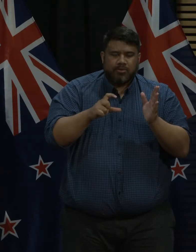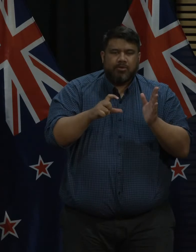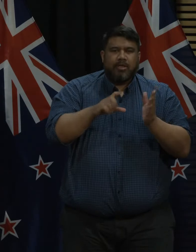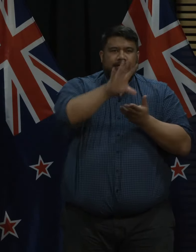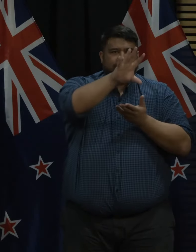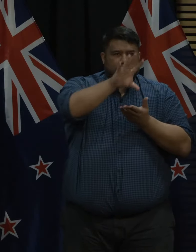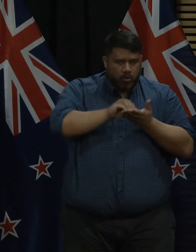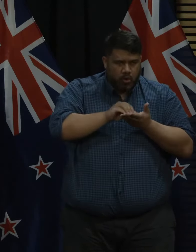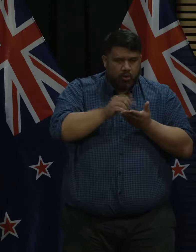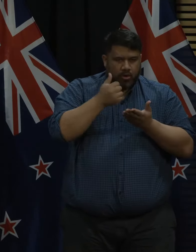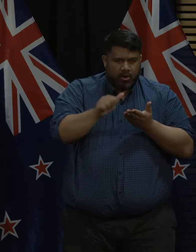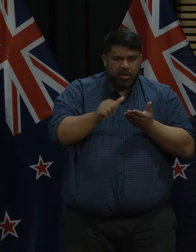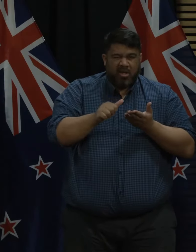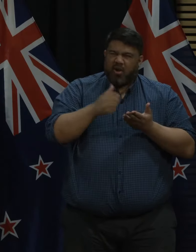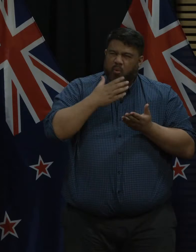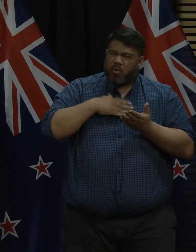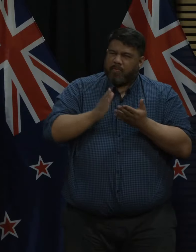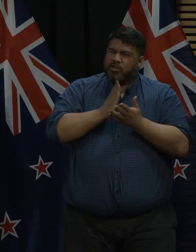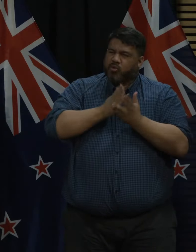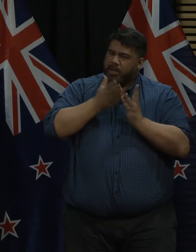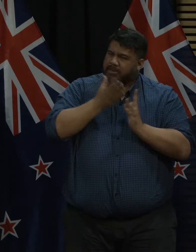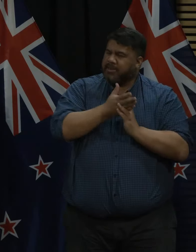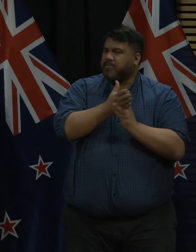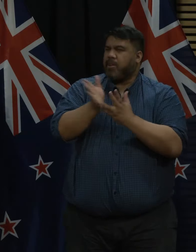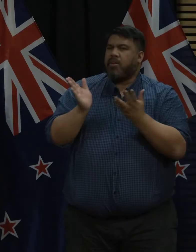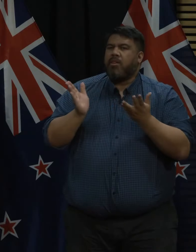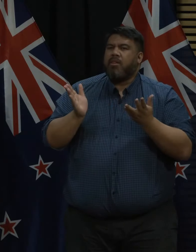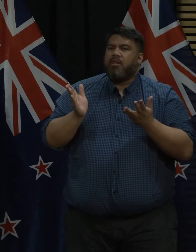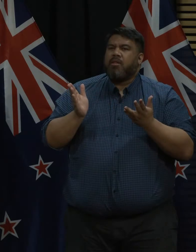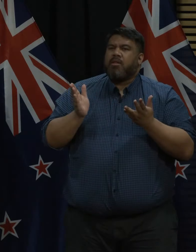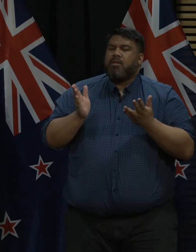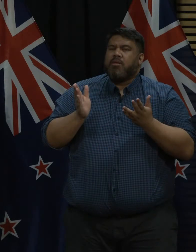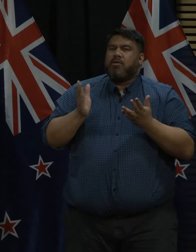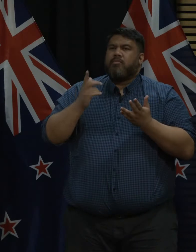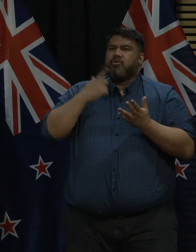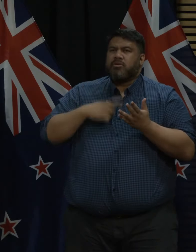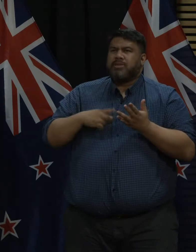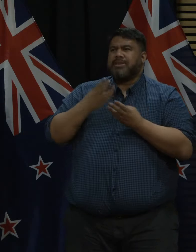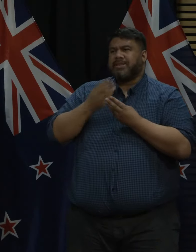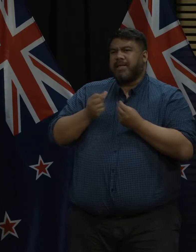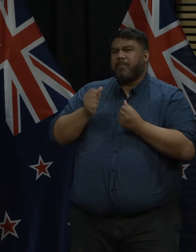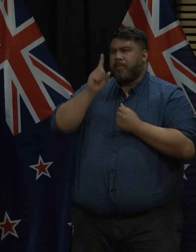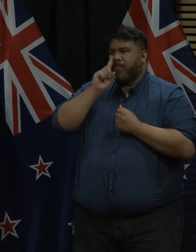the website in order to create their account and print off these documents, we are looking